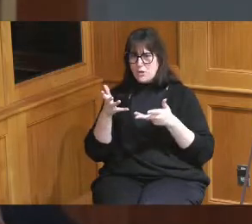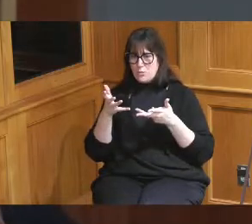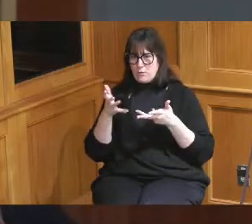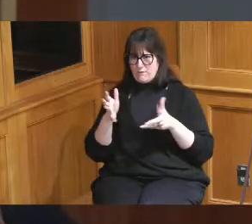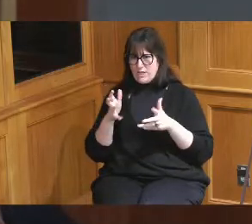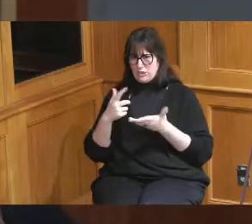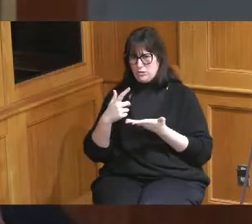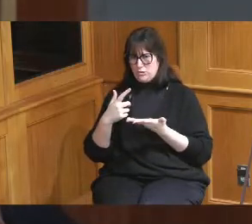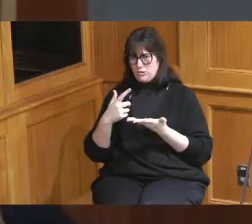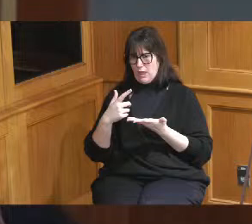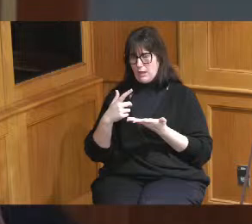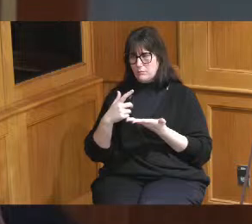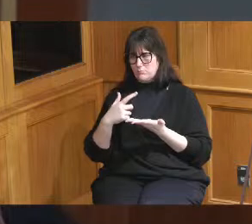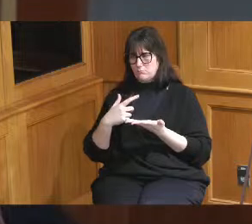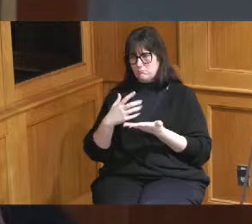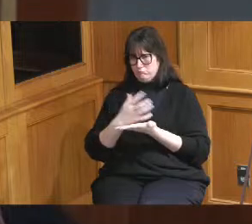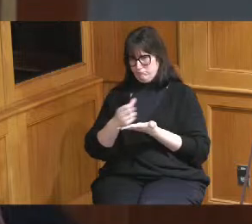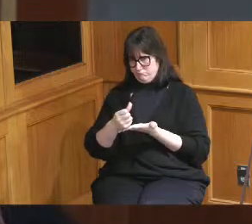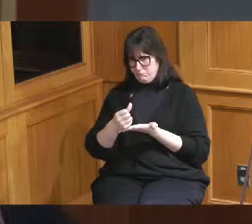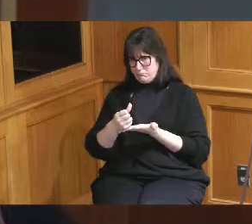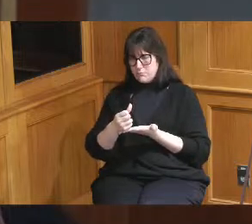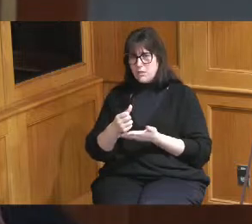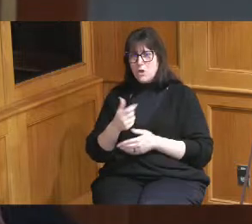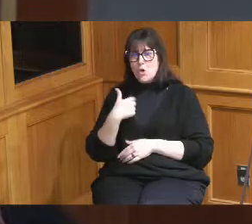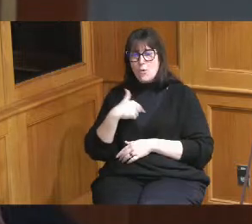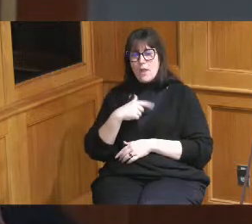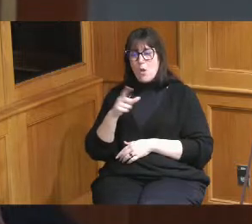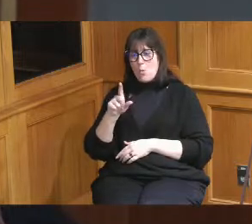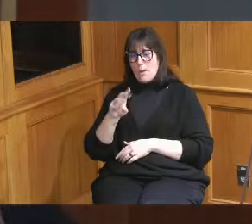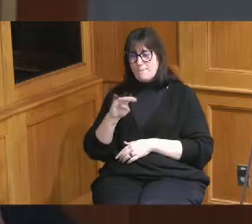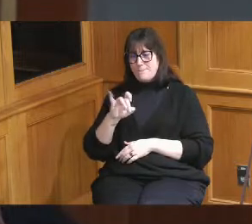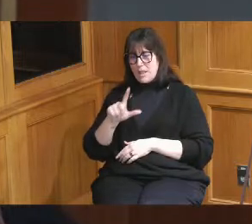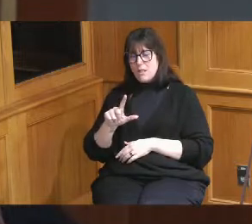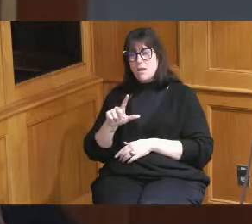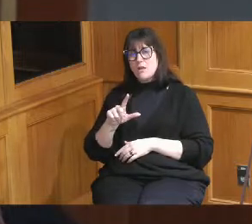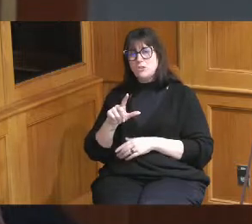a million-dollar grant for the Emergency Operation Center so obviously so I work through the ntion